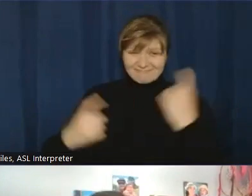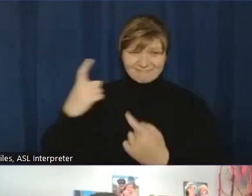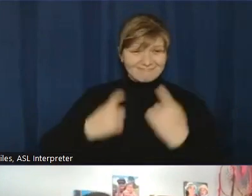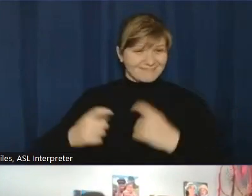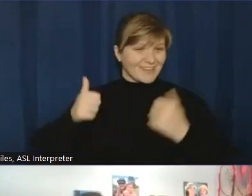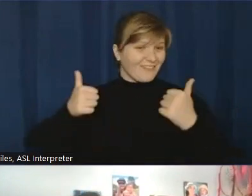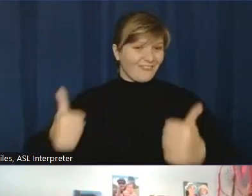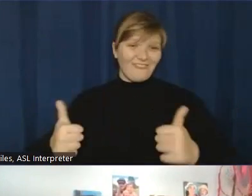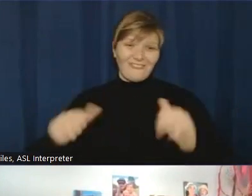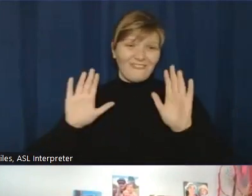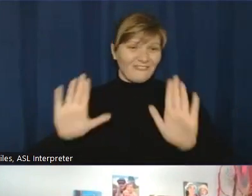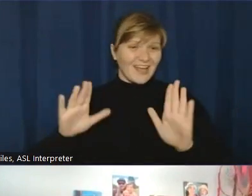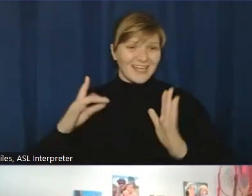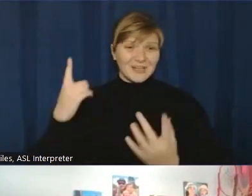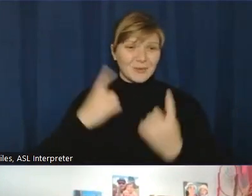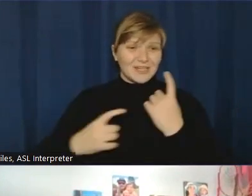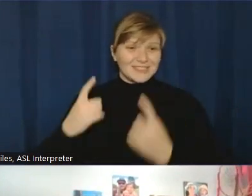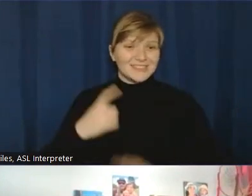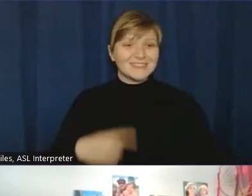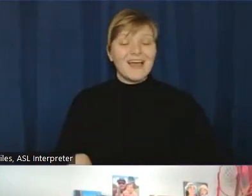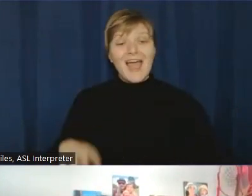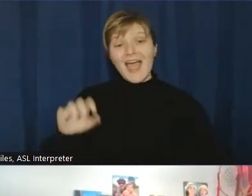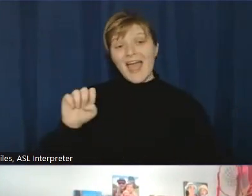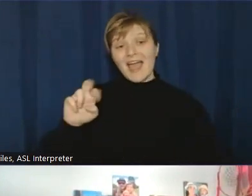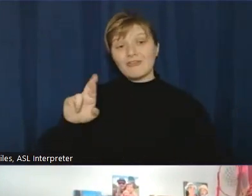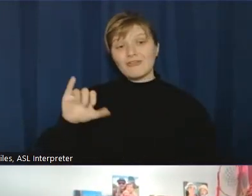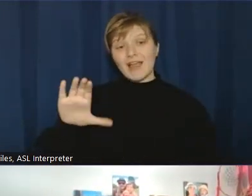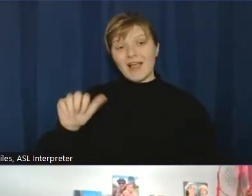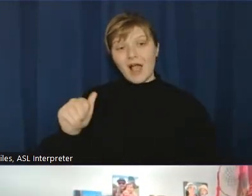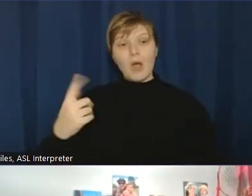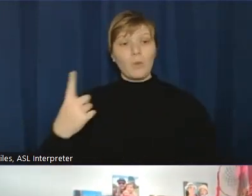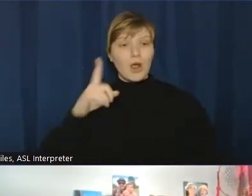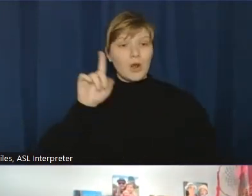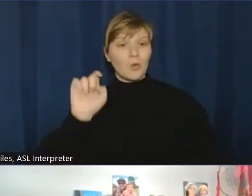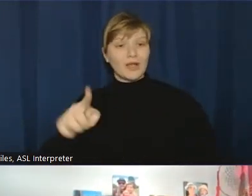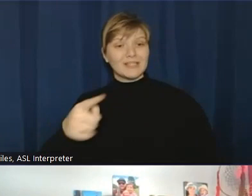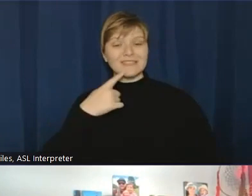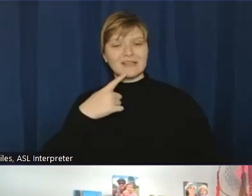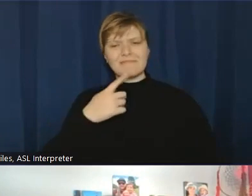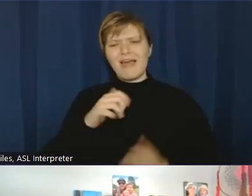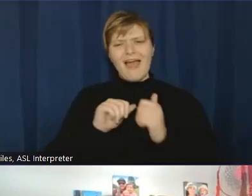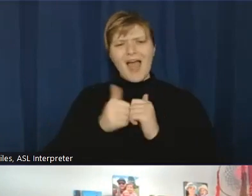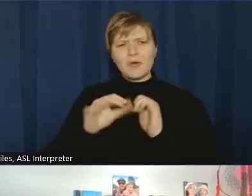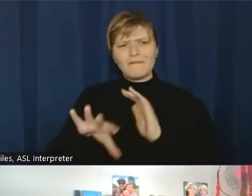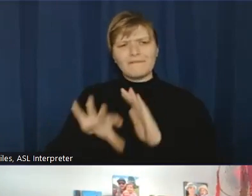Erica, one of the questions that has come in too is, how do you find the disability and aging